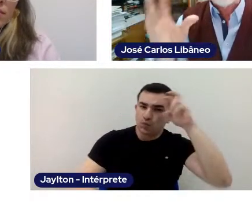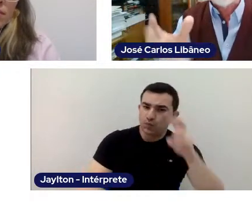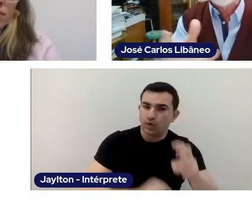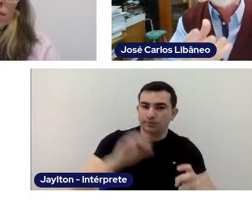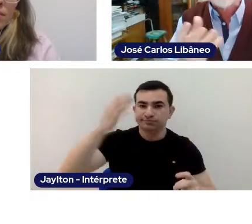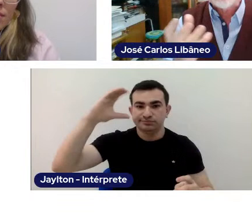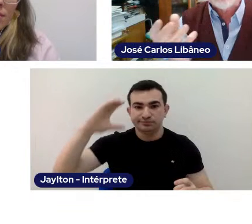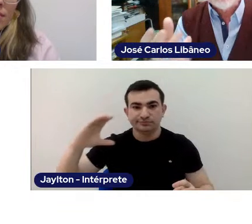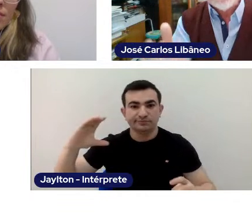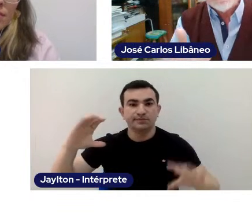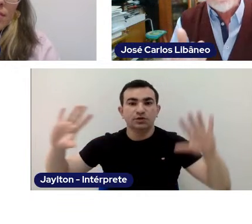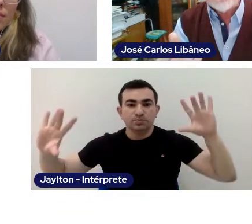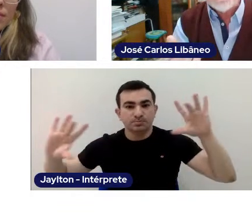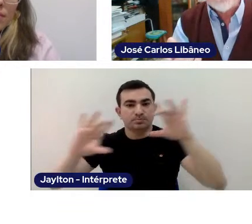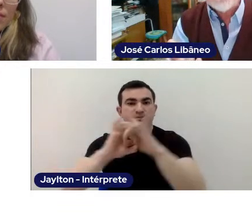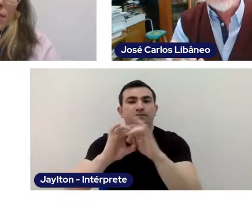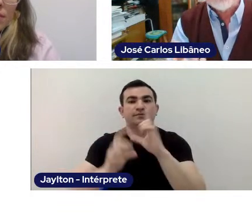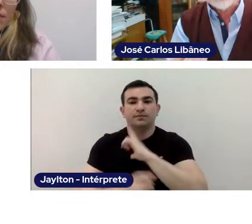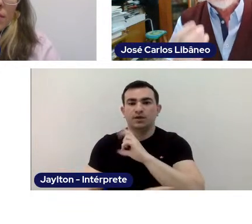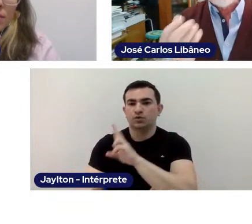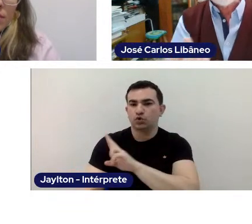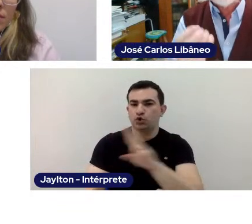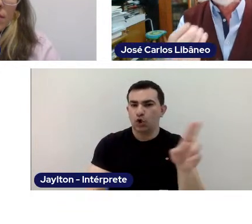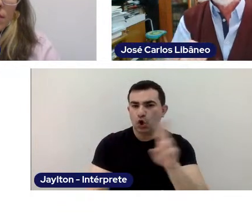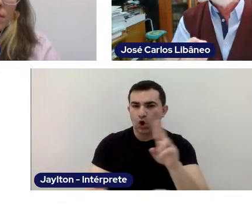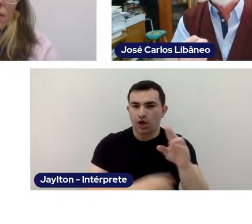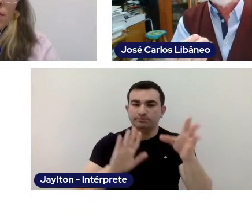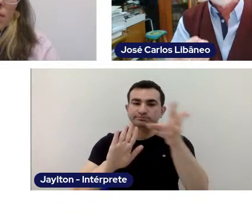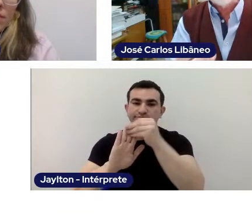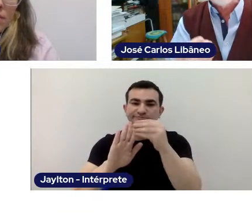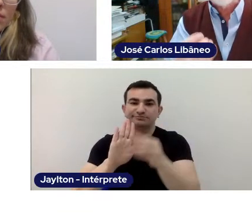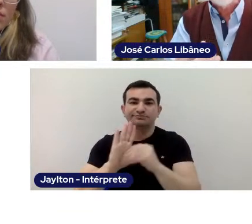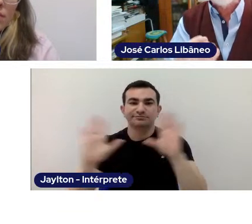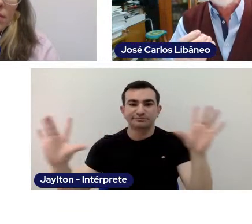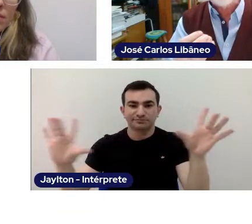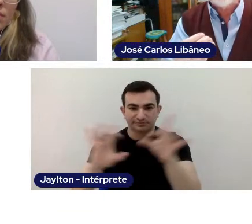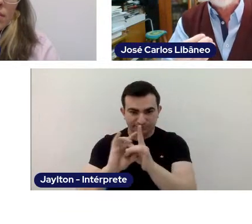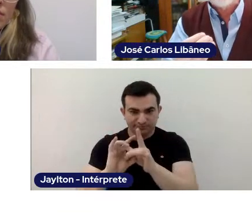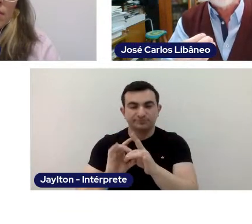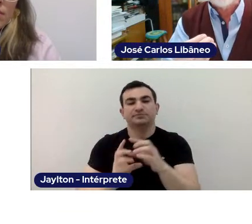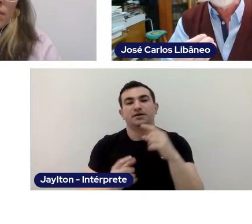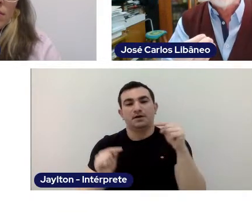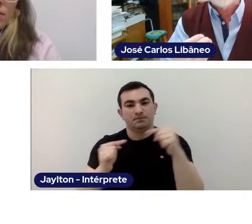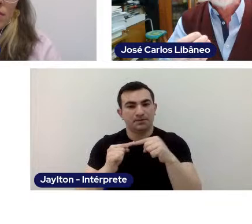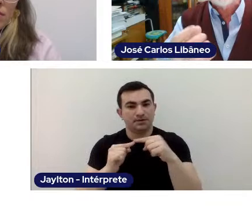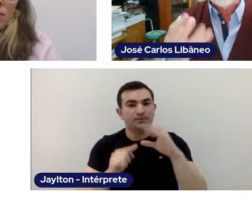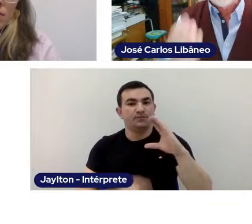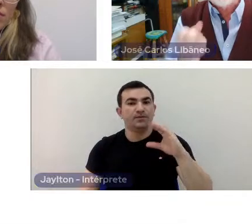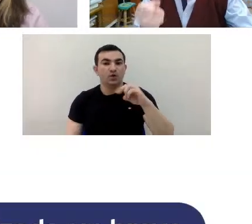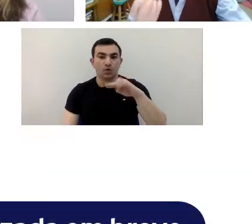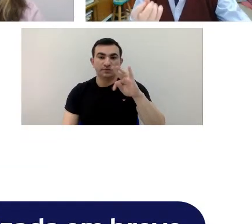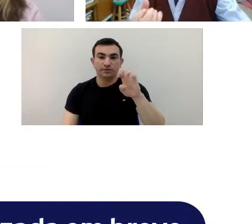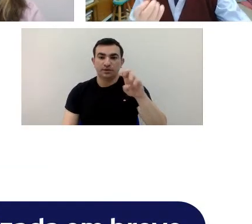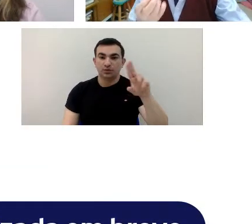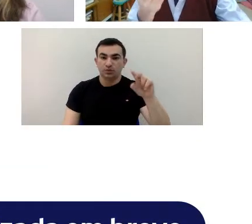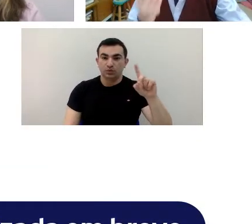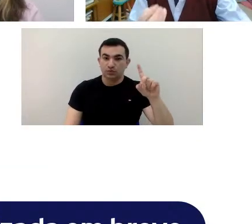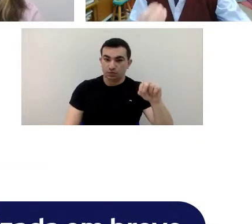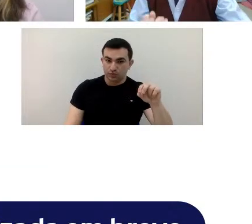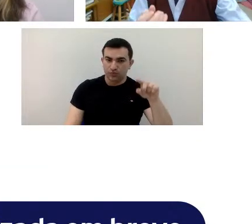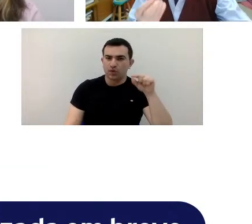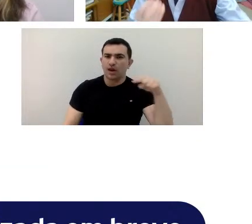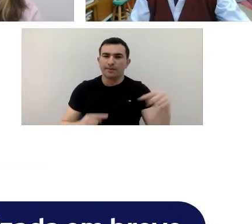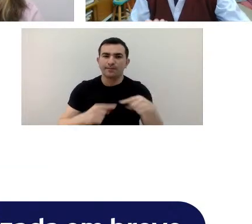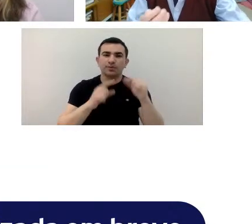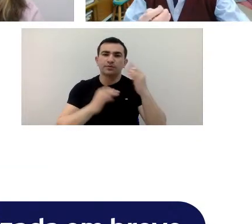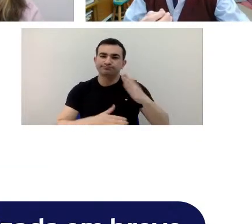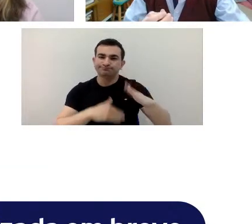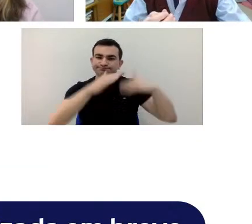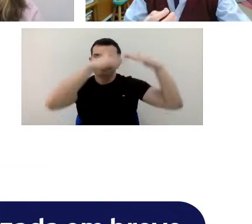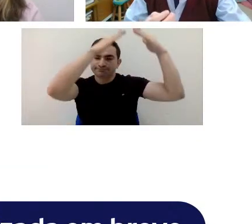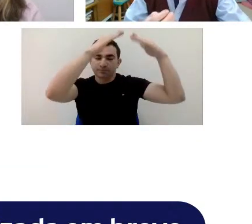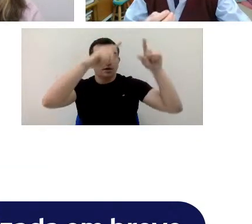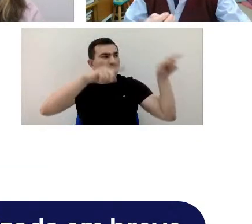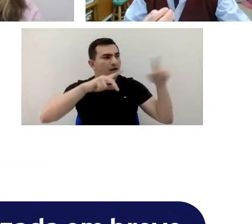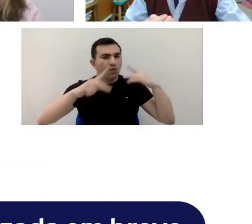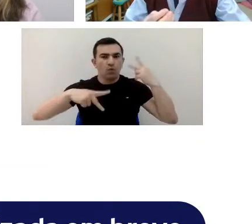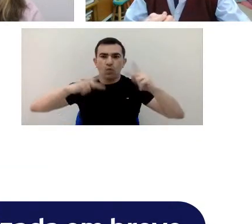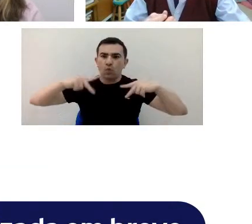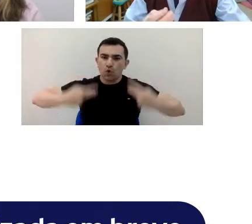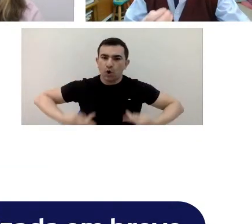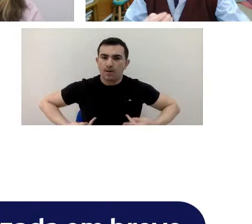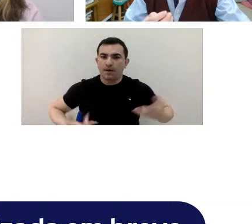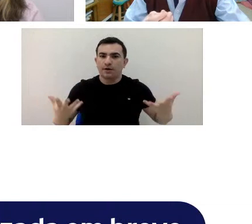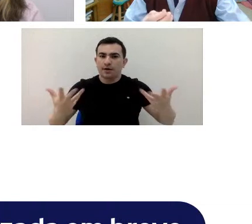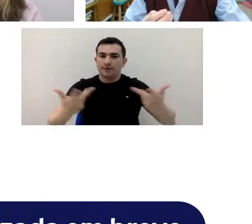Let's call this school contents, but contents in the sense that they develop human capacities and abilities.